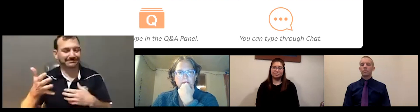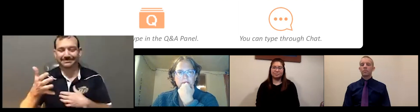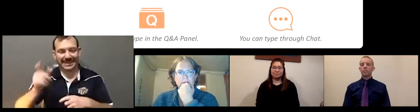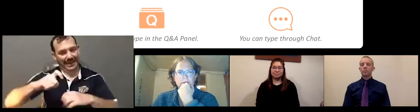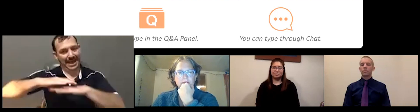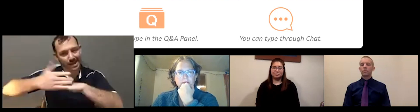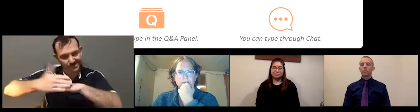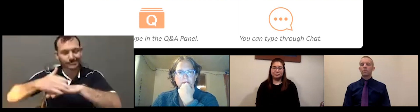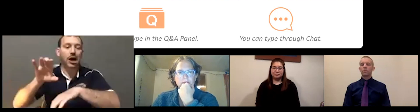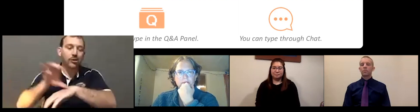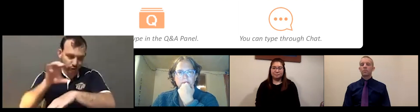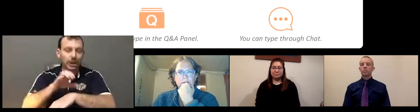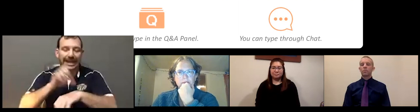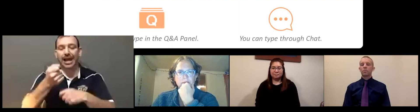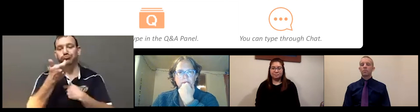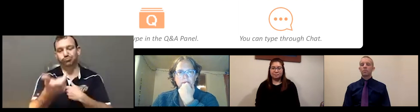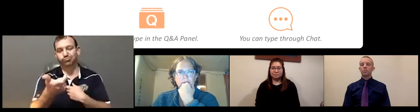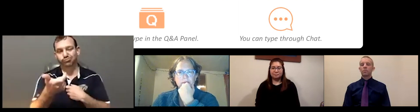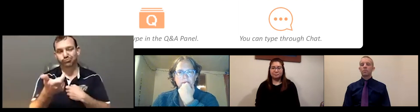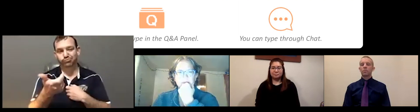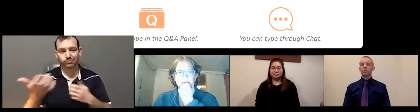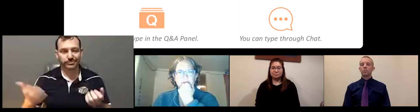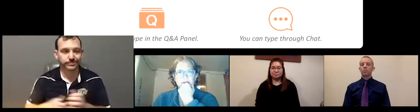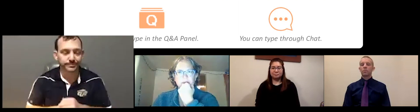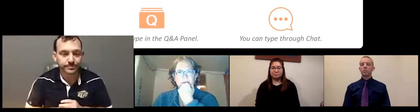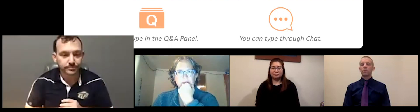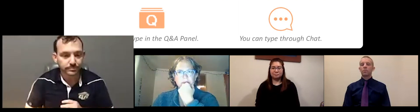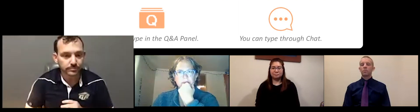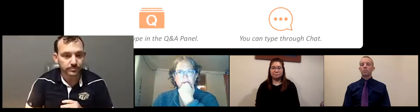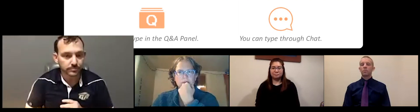You need to be using a laptop or a desktop computer for the best viewing experience.